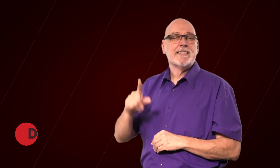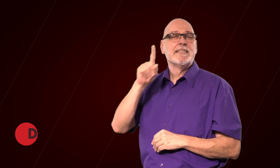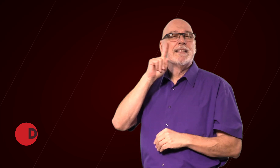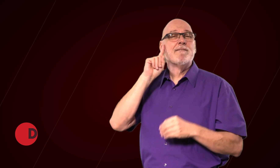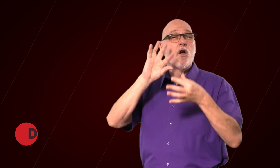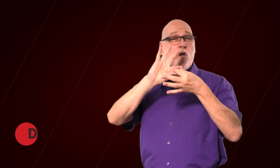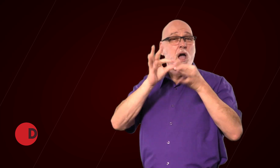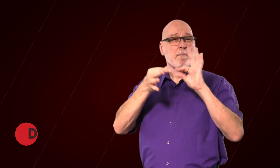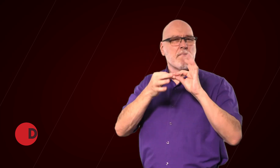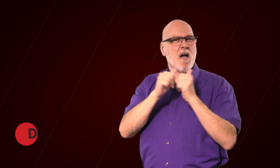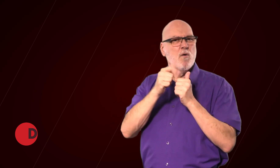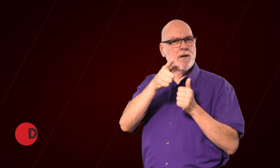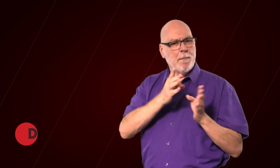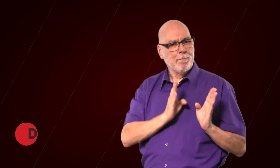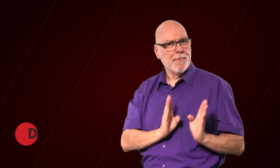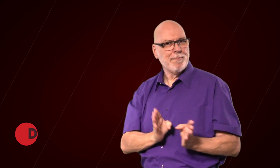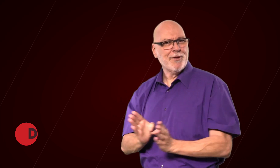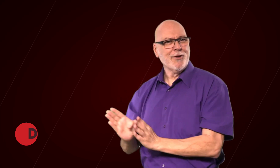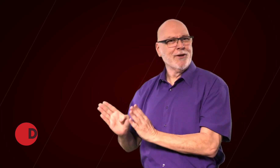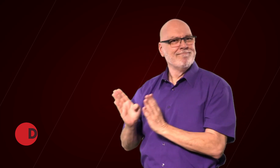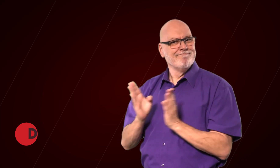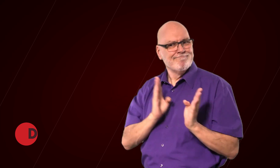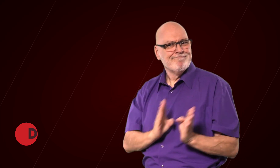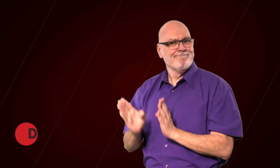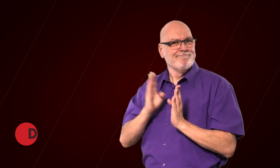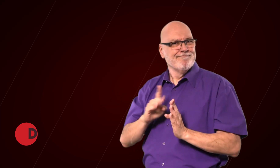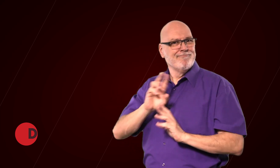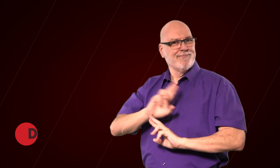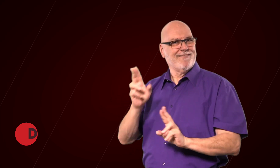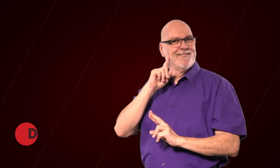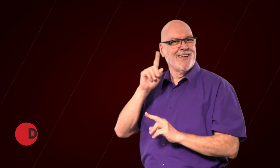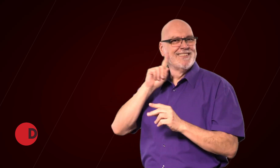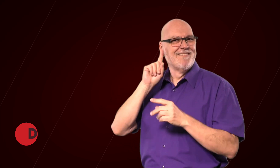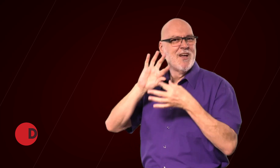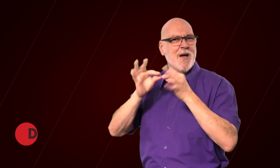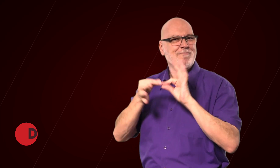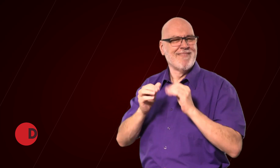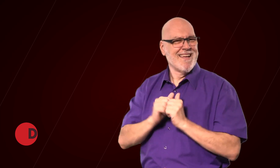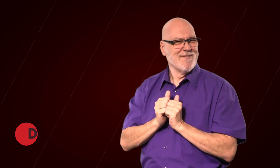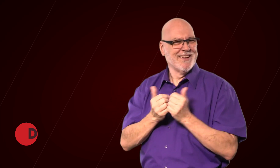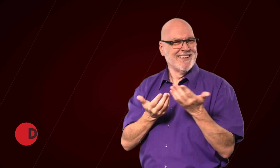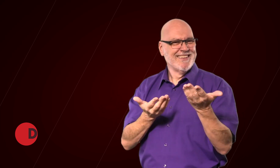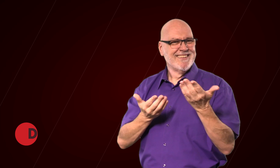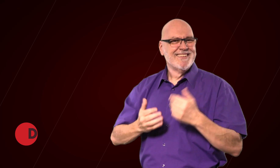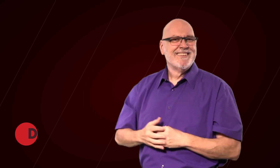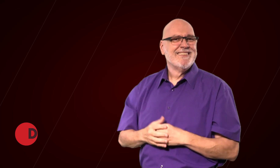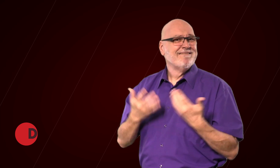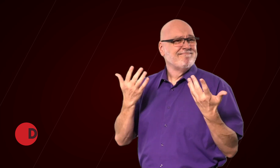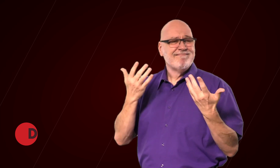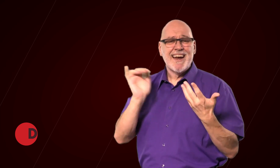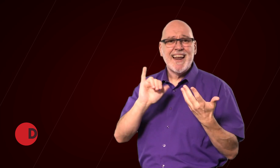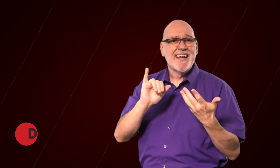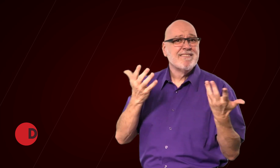[Anselmo]: How did you prepare for the Deaflympics?